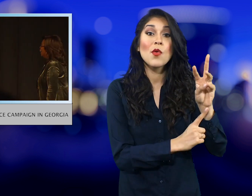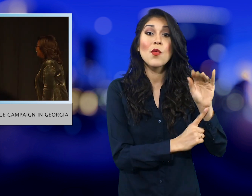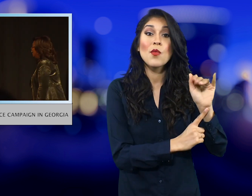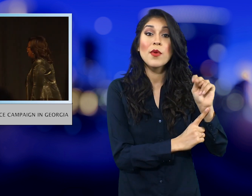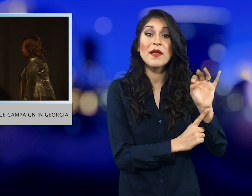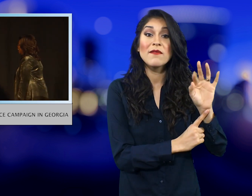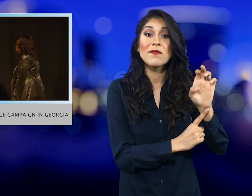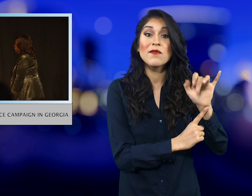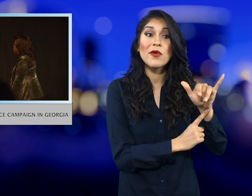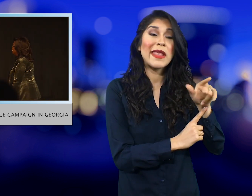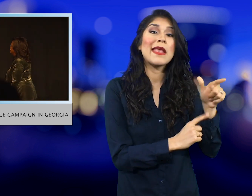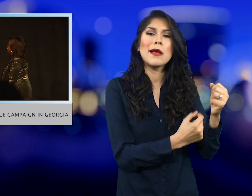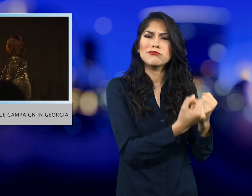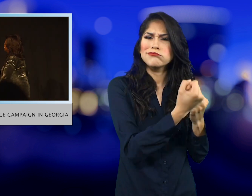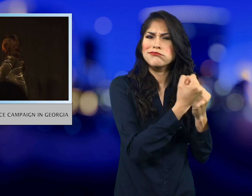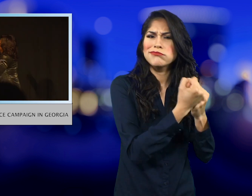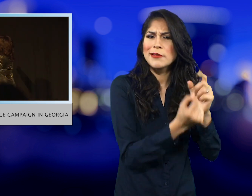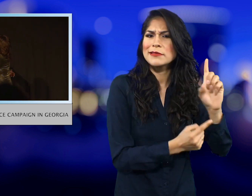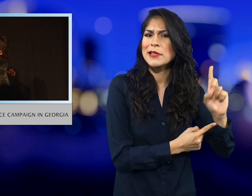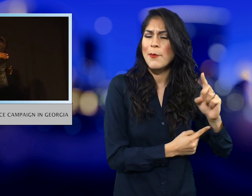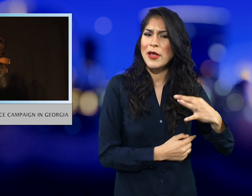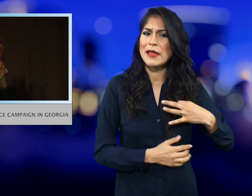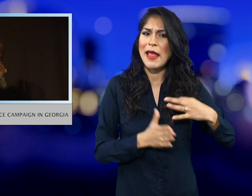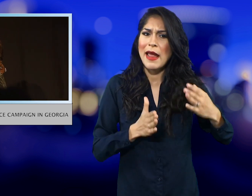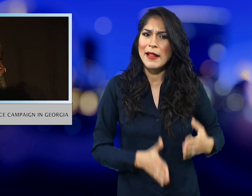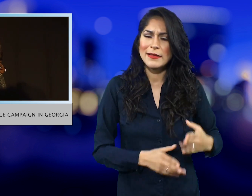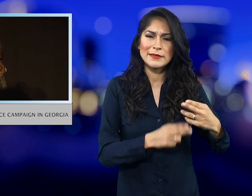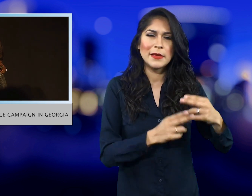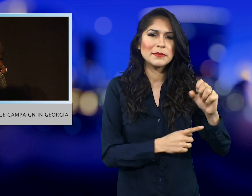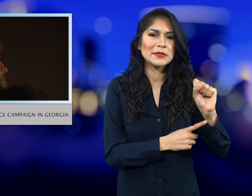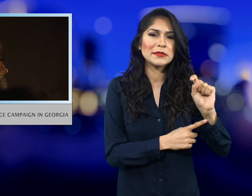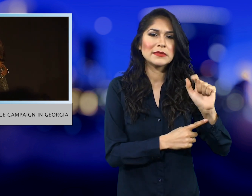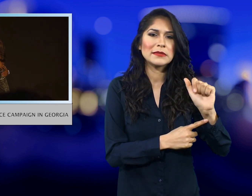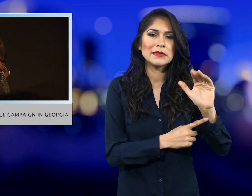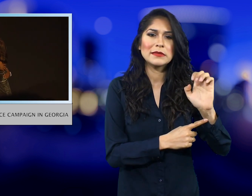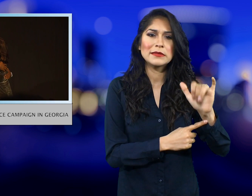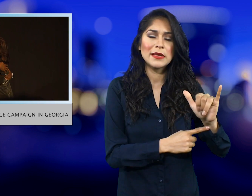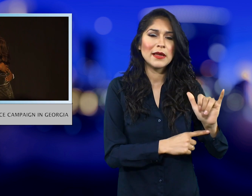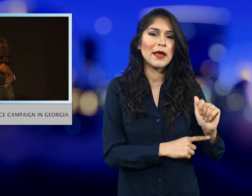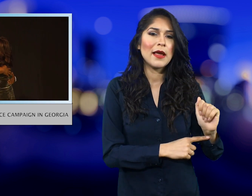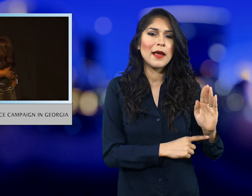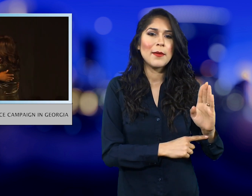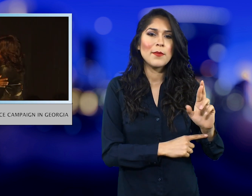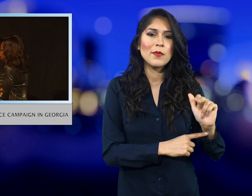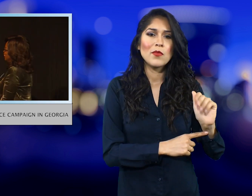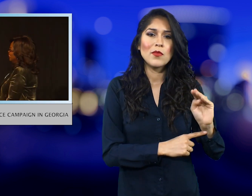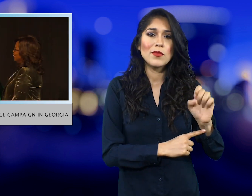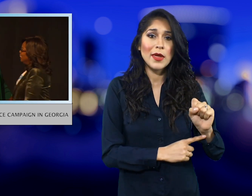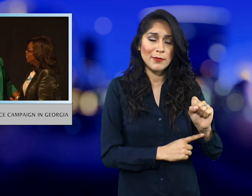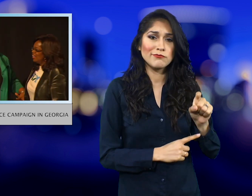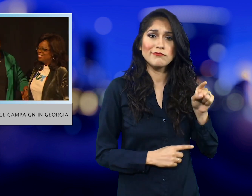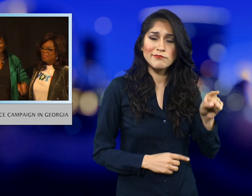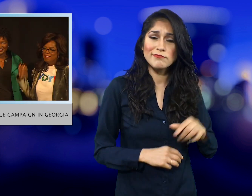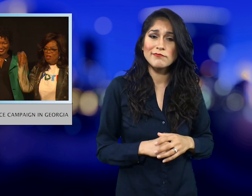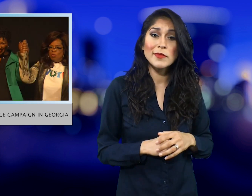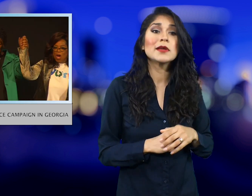Winfrey is campaigning for Democratic candidate Stacey Abrams.